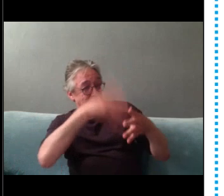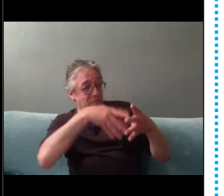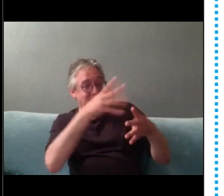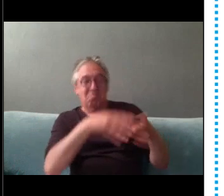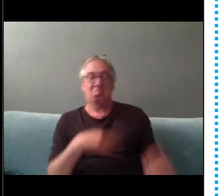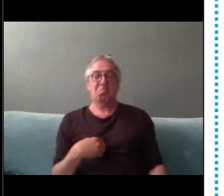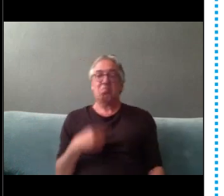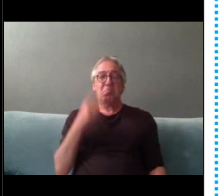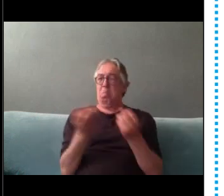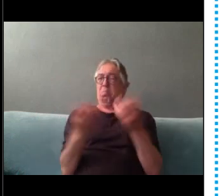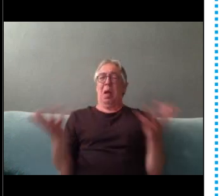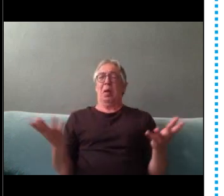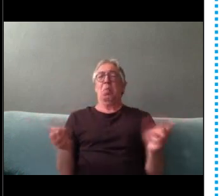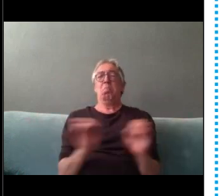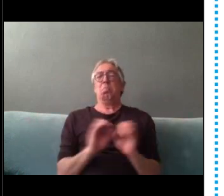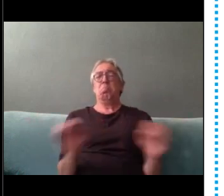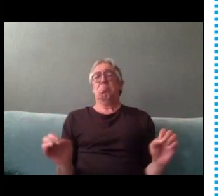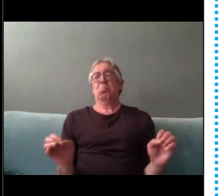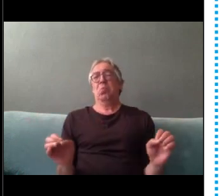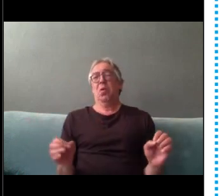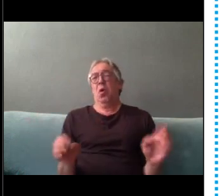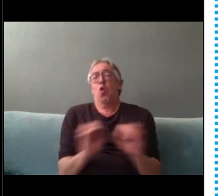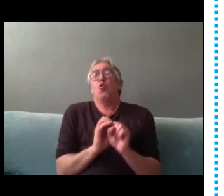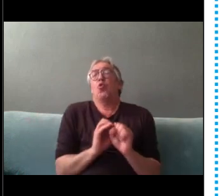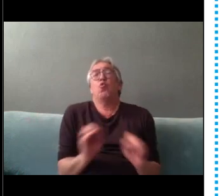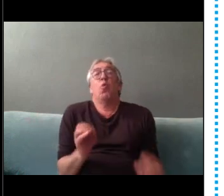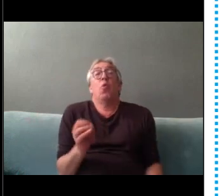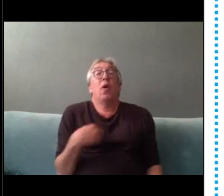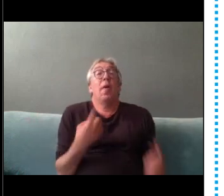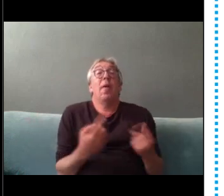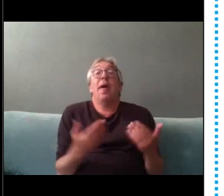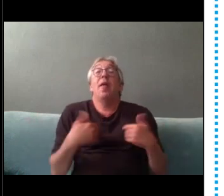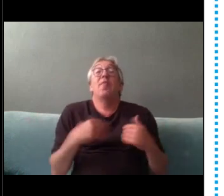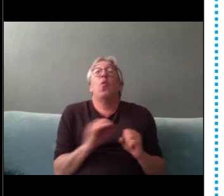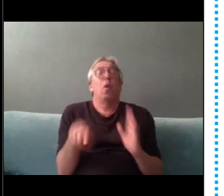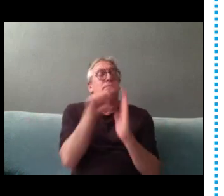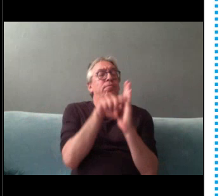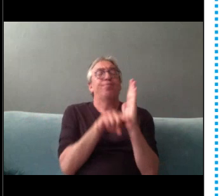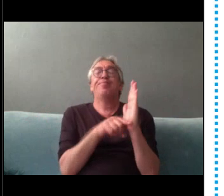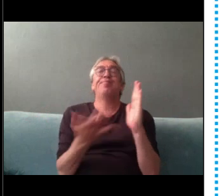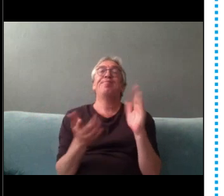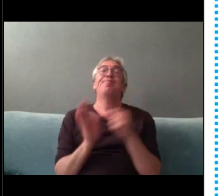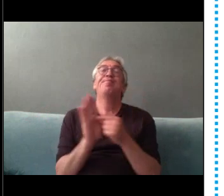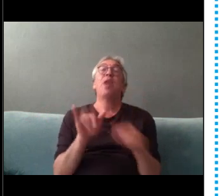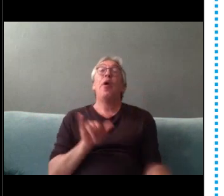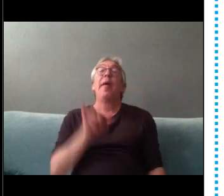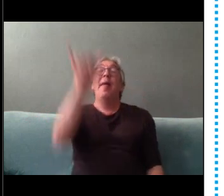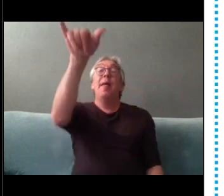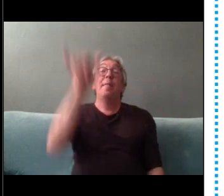there is no guidelines that says all the door minimum width or the airplane doors have to be like this. No.